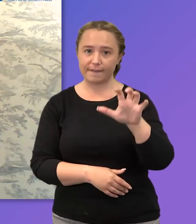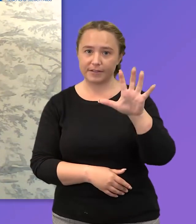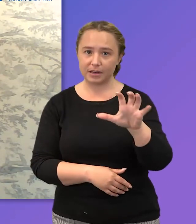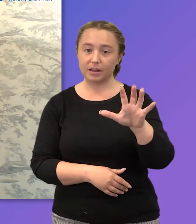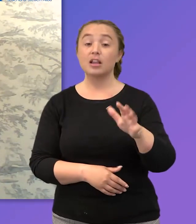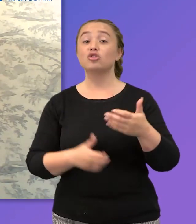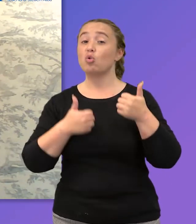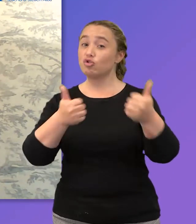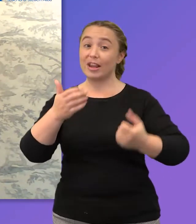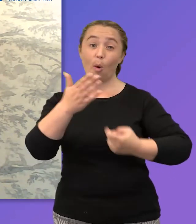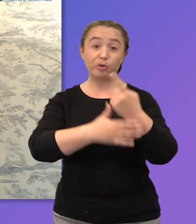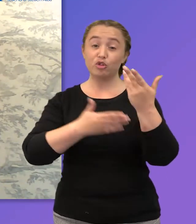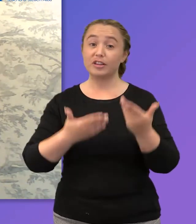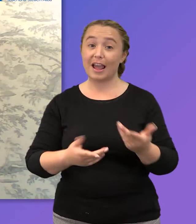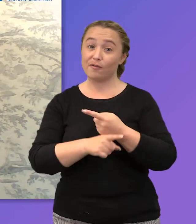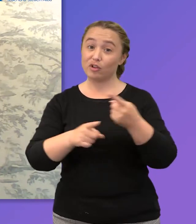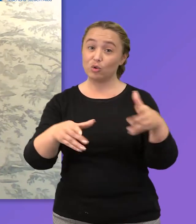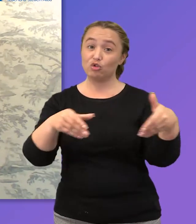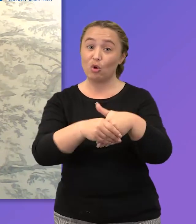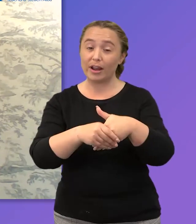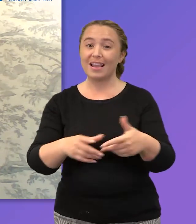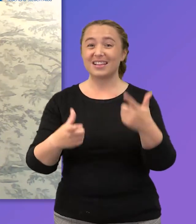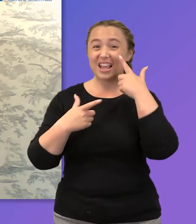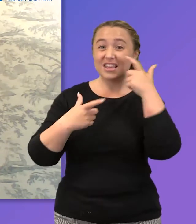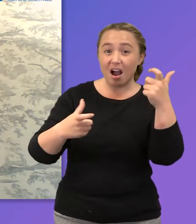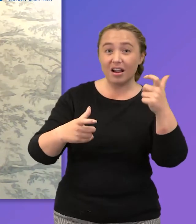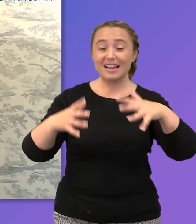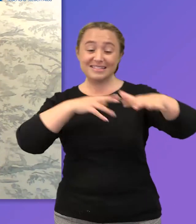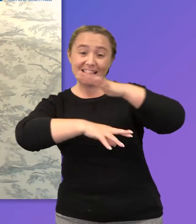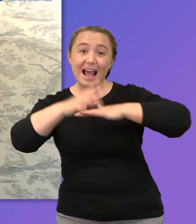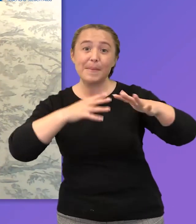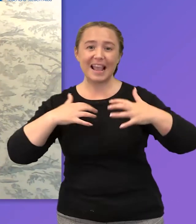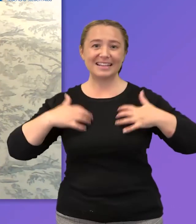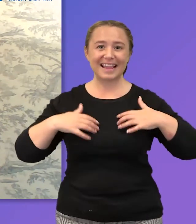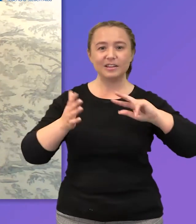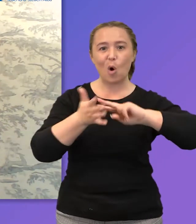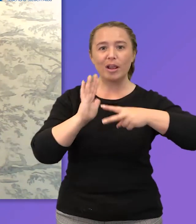my view this is a great opportunity for someone to join a young, dynamic and exciting organisation